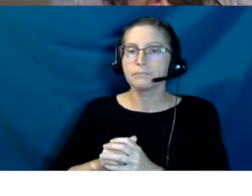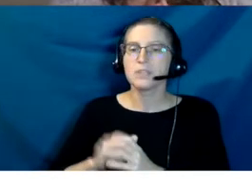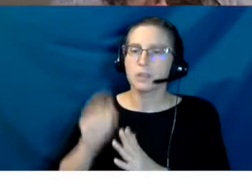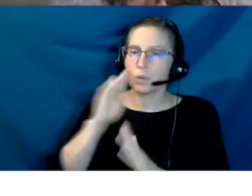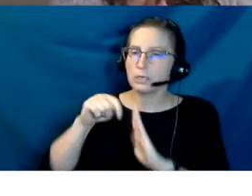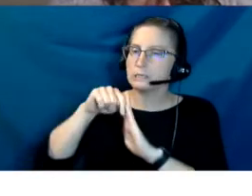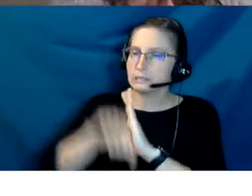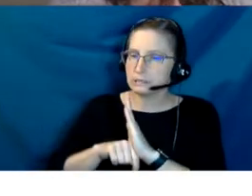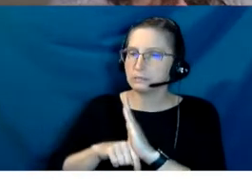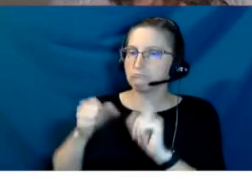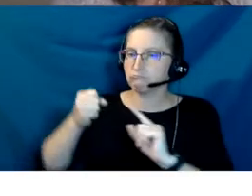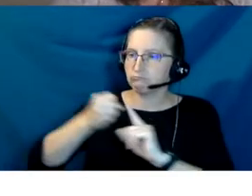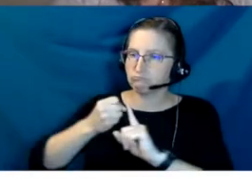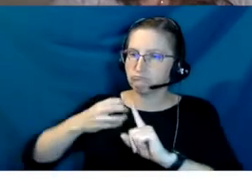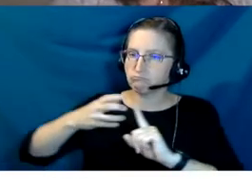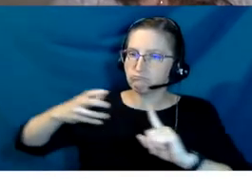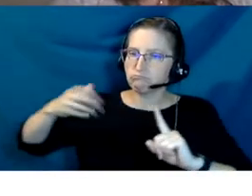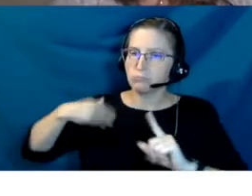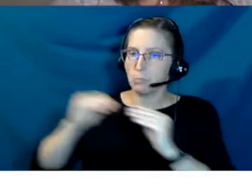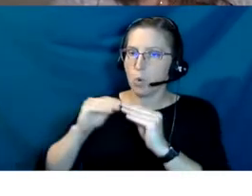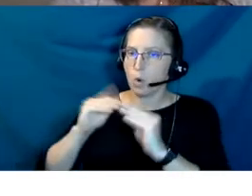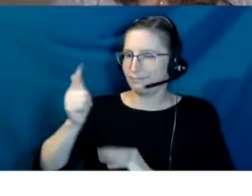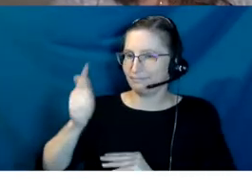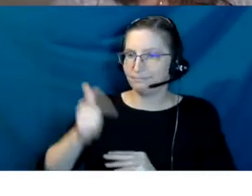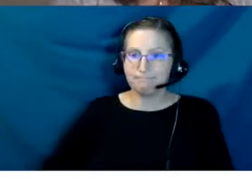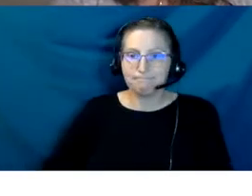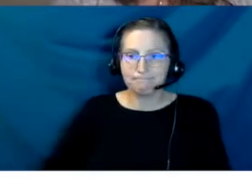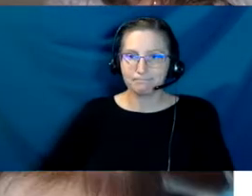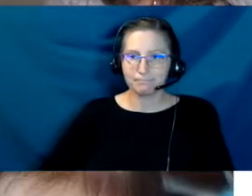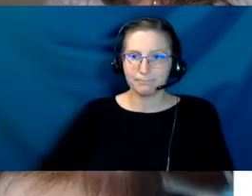in this presentation.